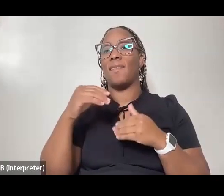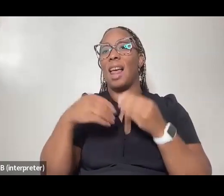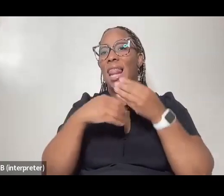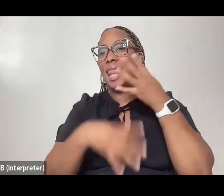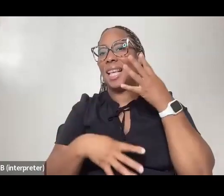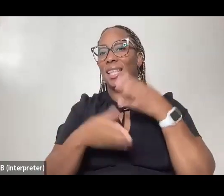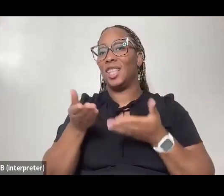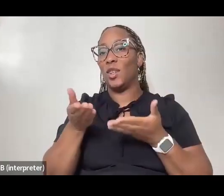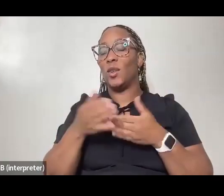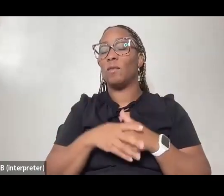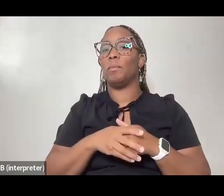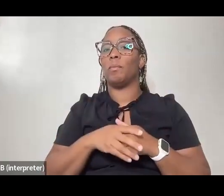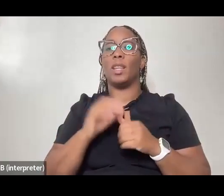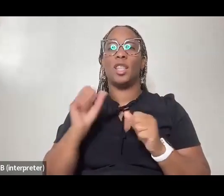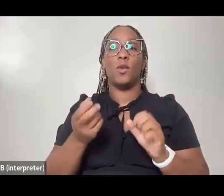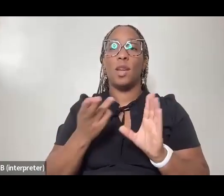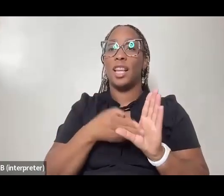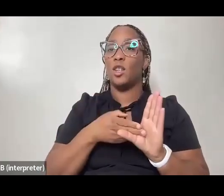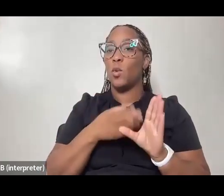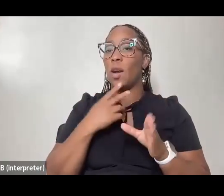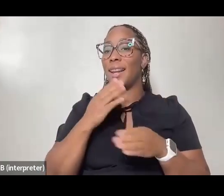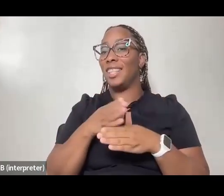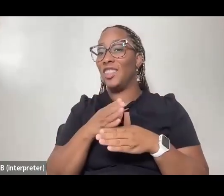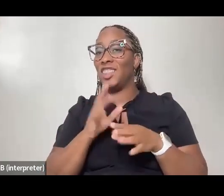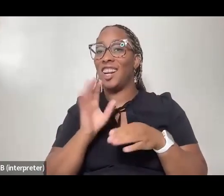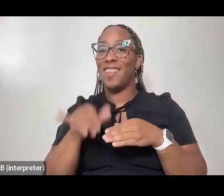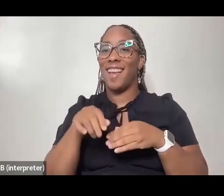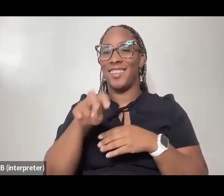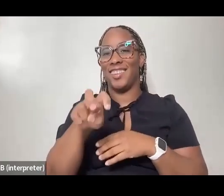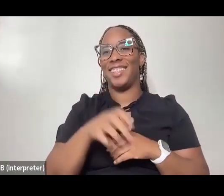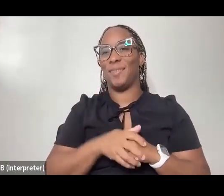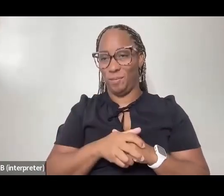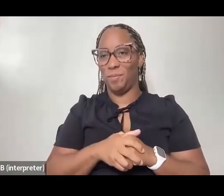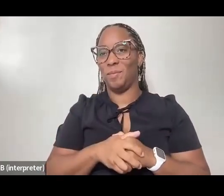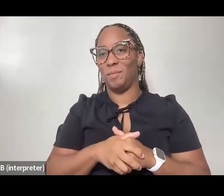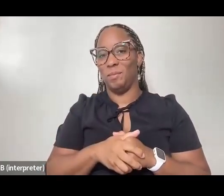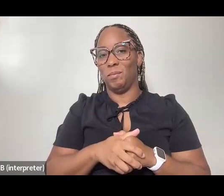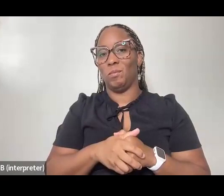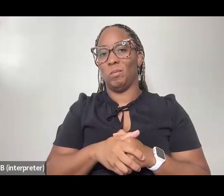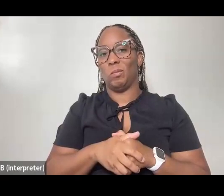And so just join us and share in that journey.